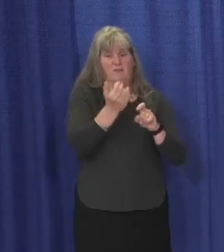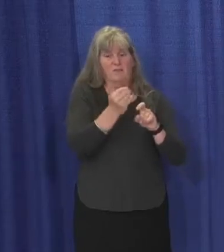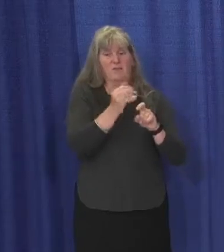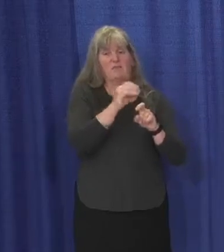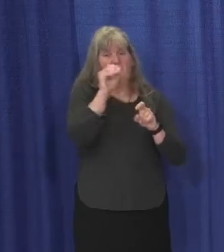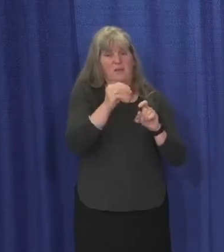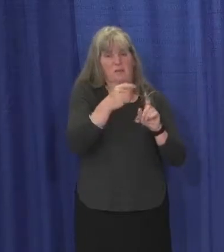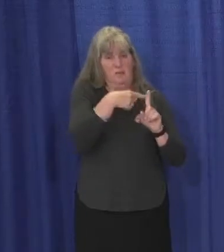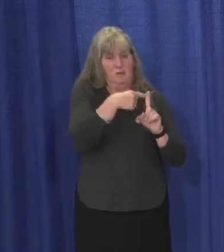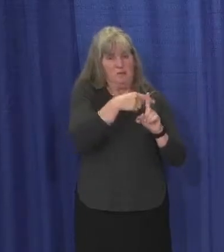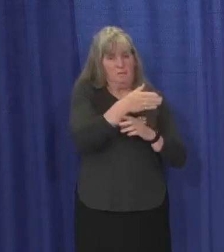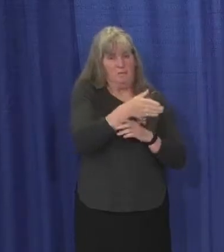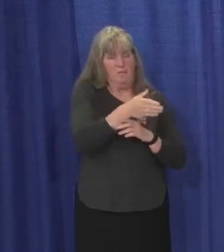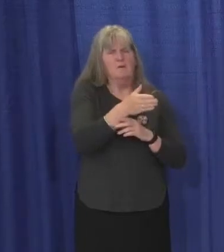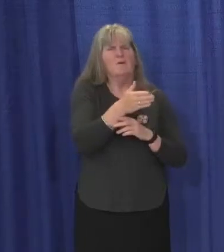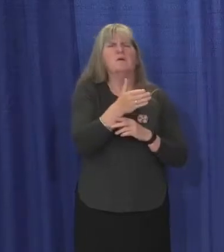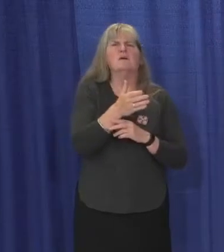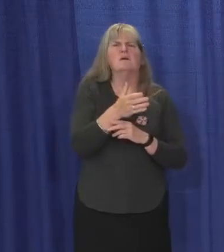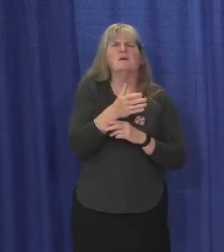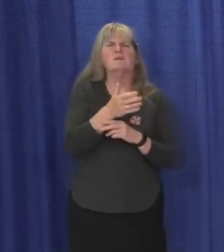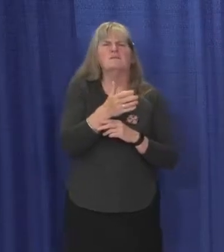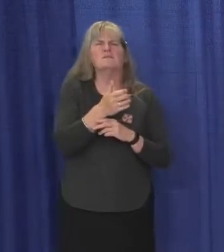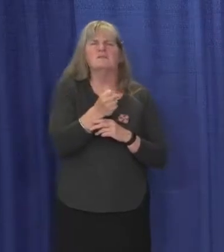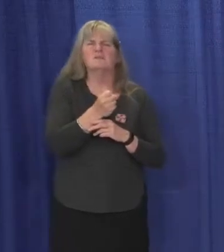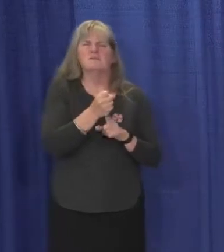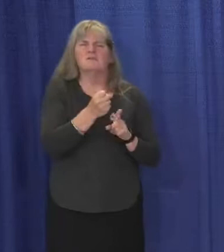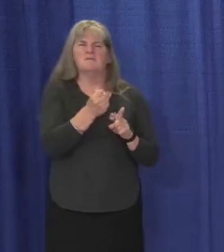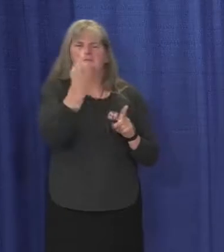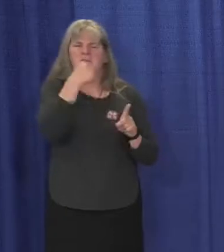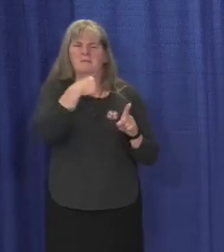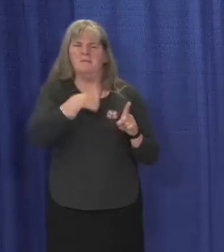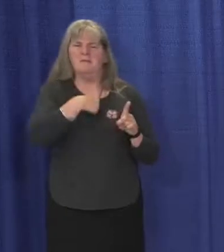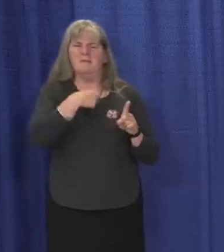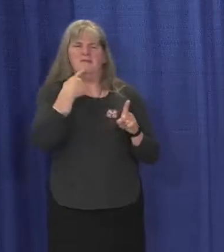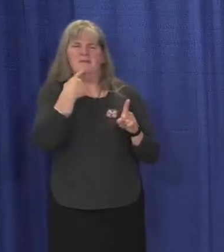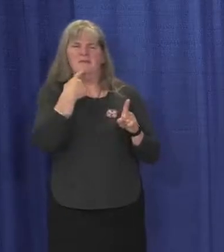that we are not getting to the